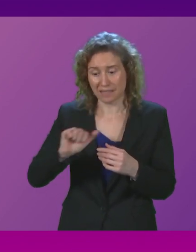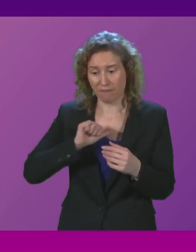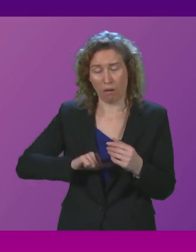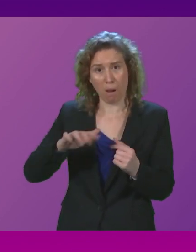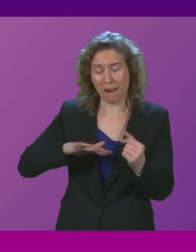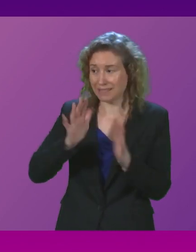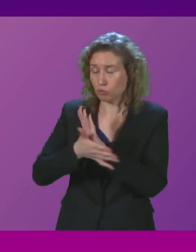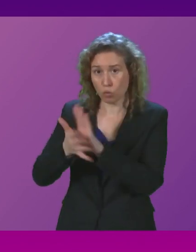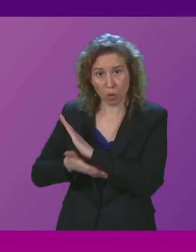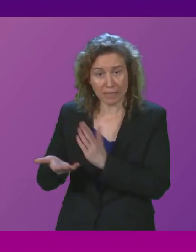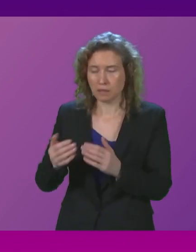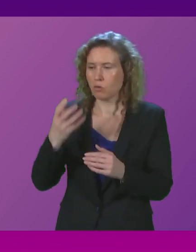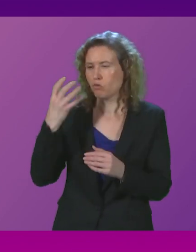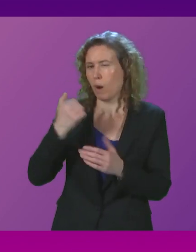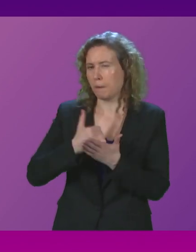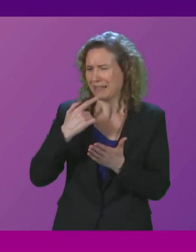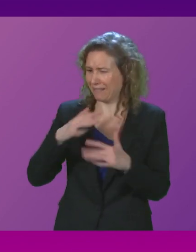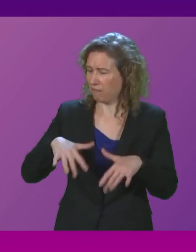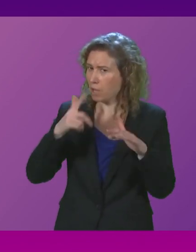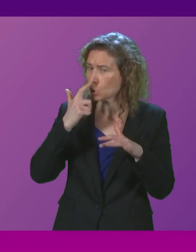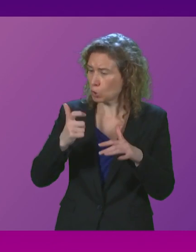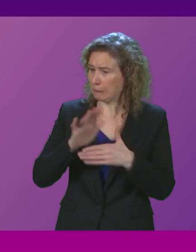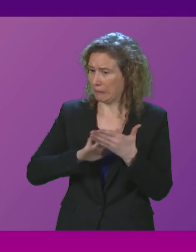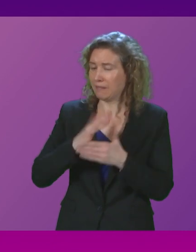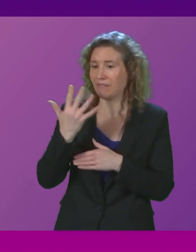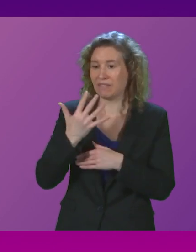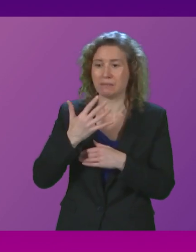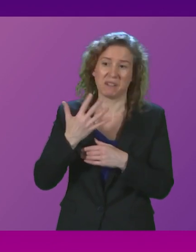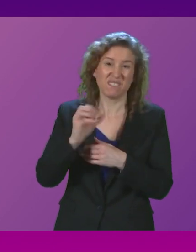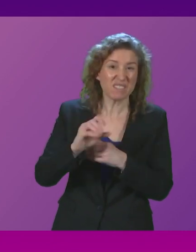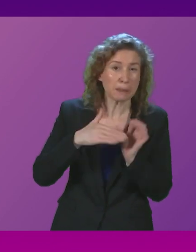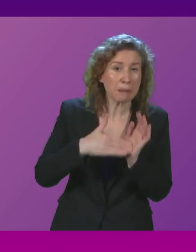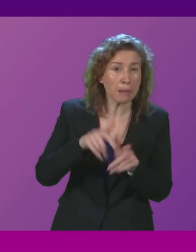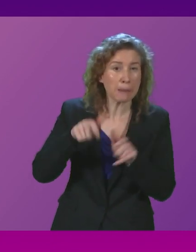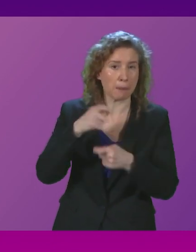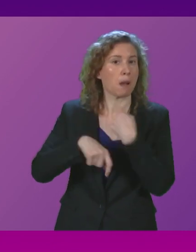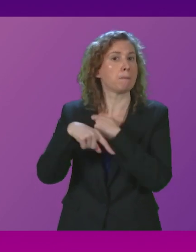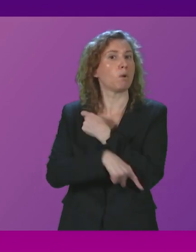The World Bank estimates that the floods could push 15 million people into poverty.